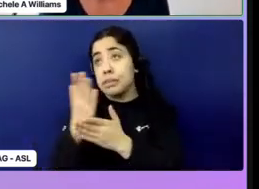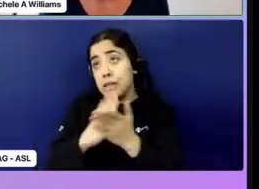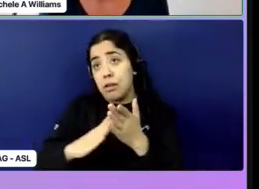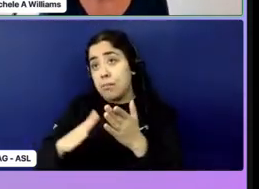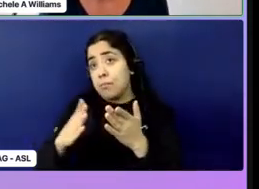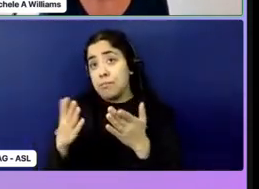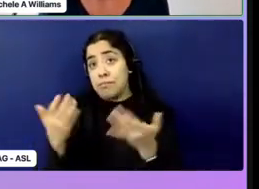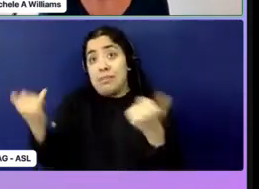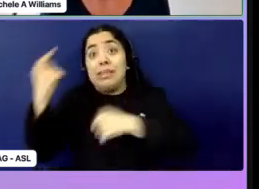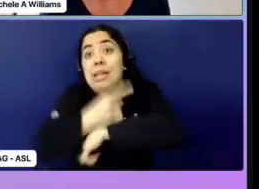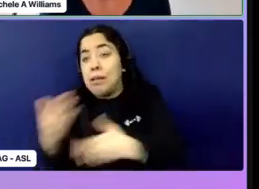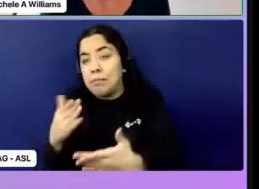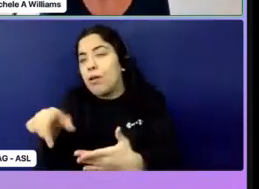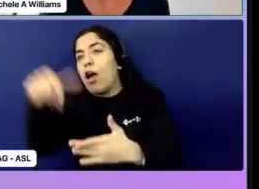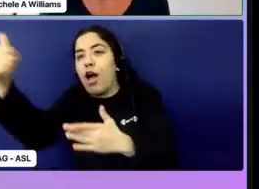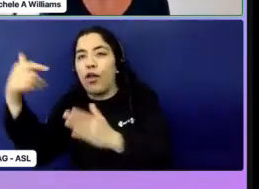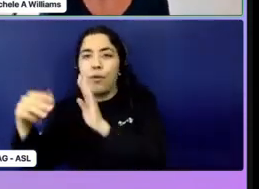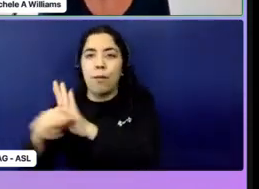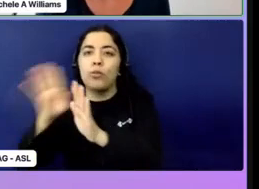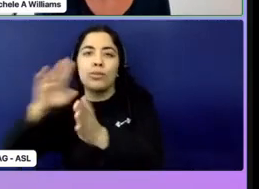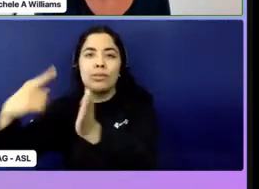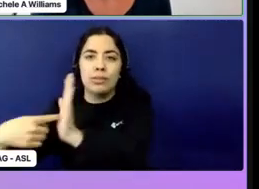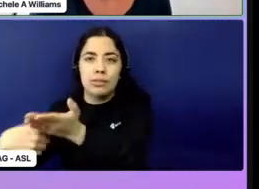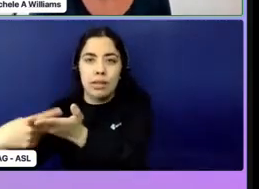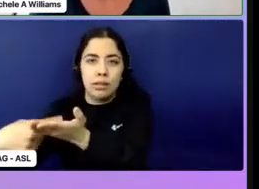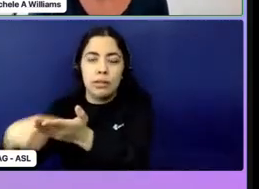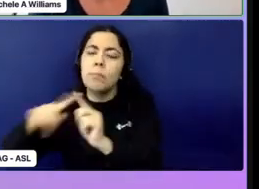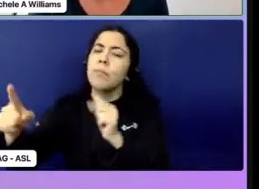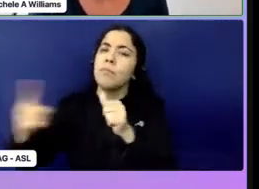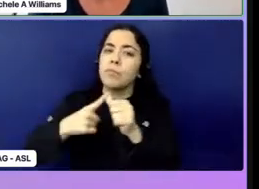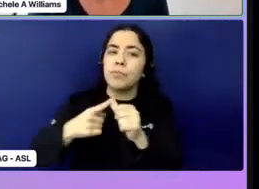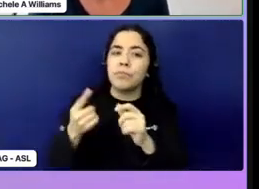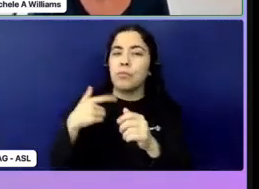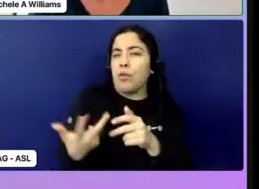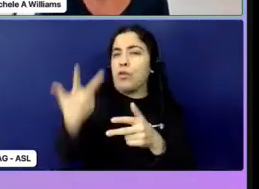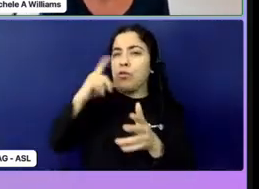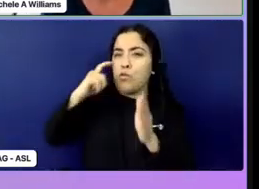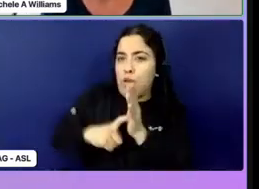in particular, there are several models, probably more being even